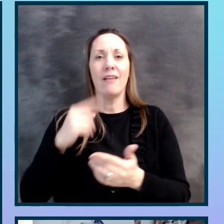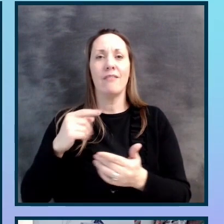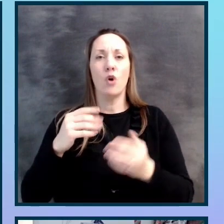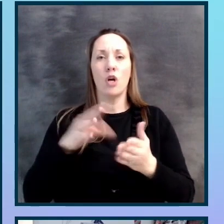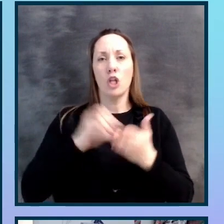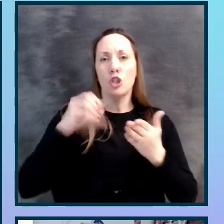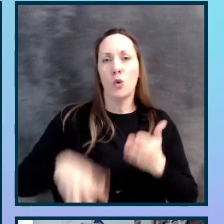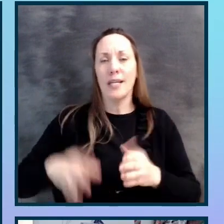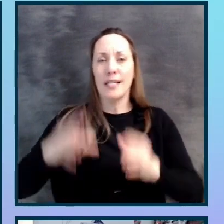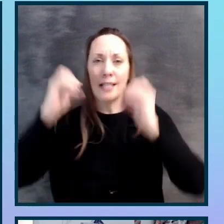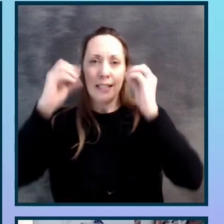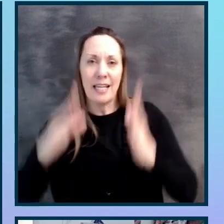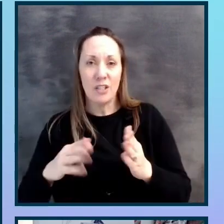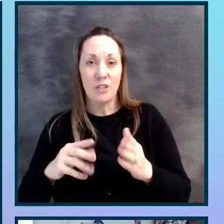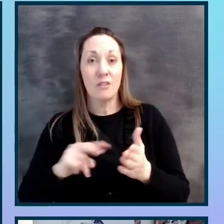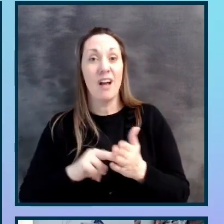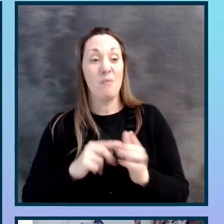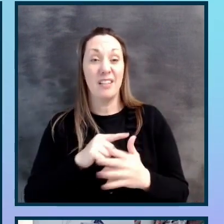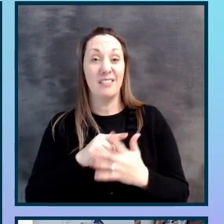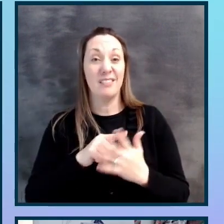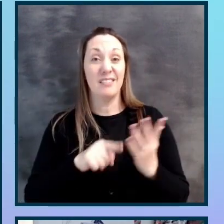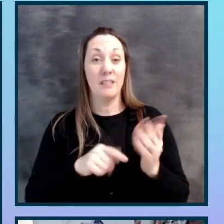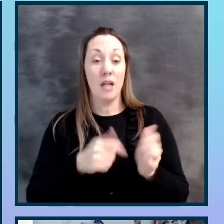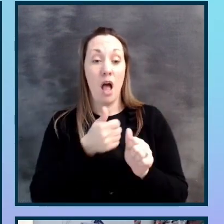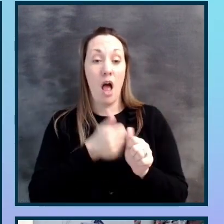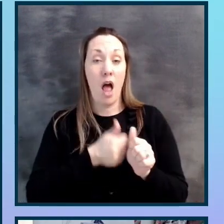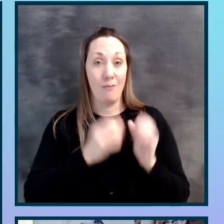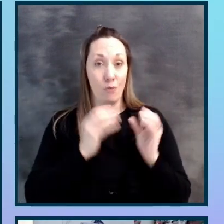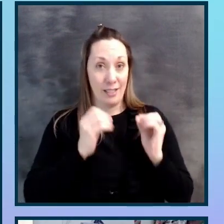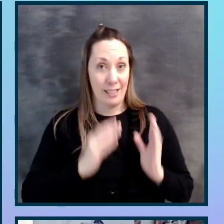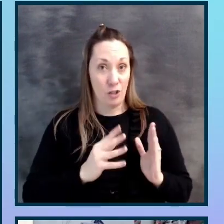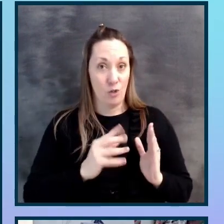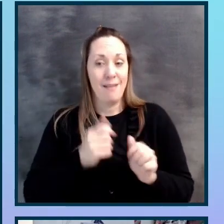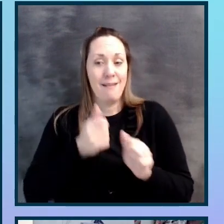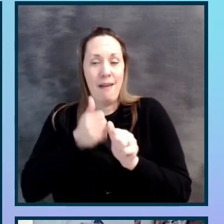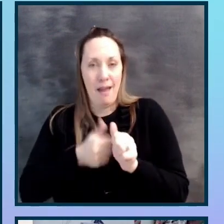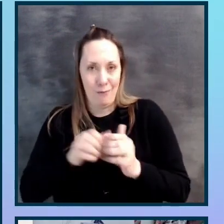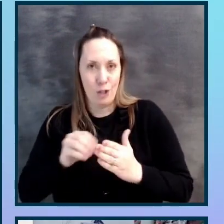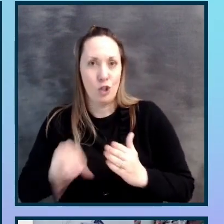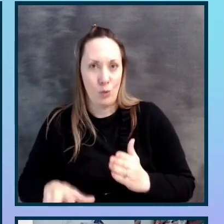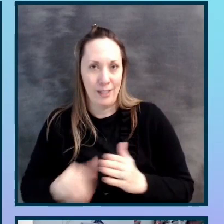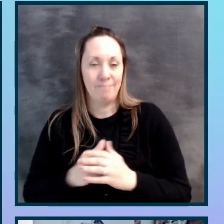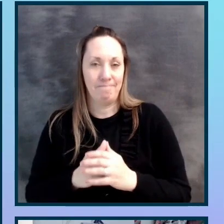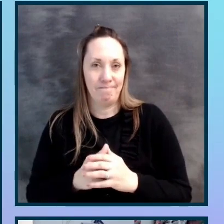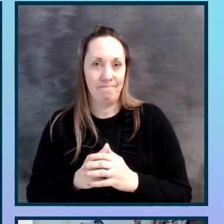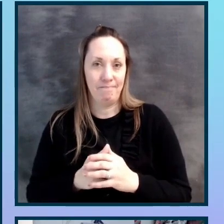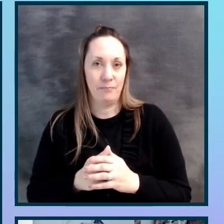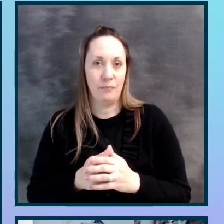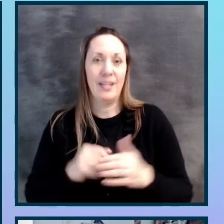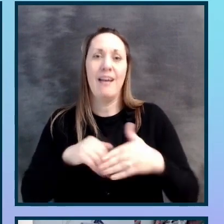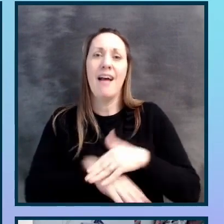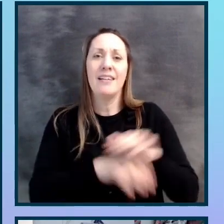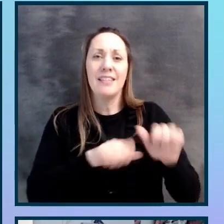And I mean, every teacher and every student. Accessibility is also good for business